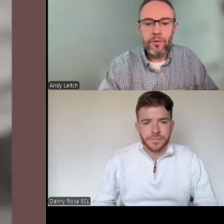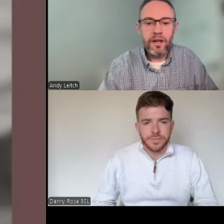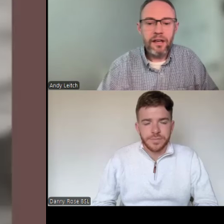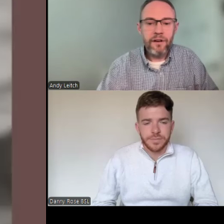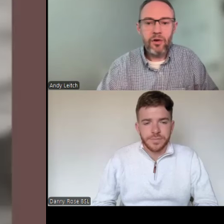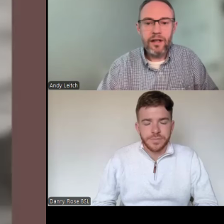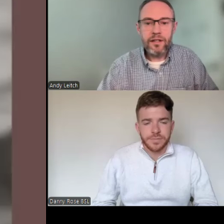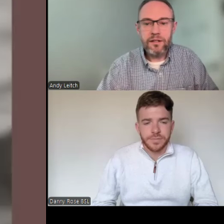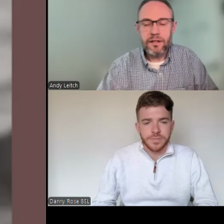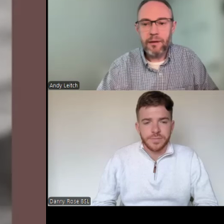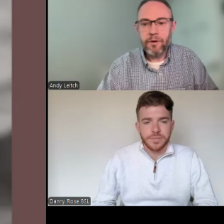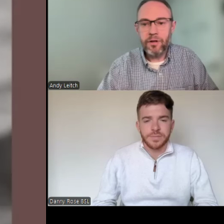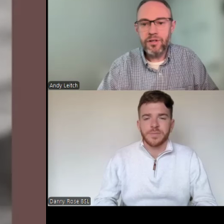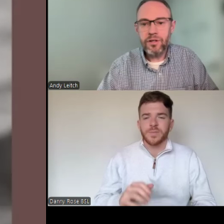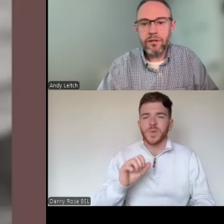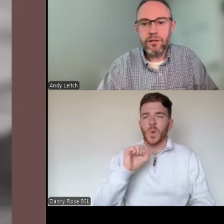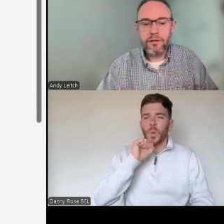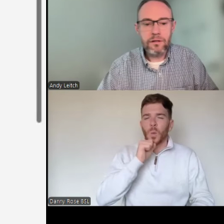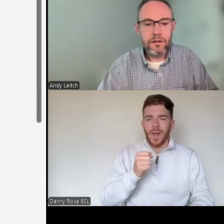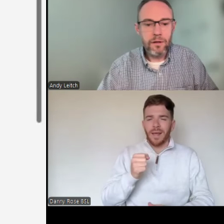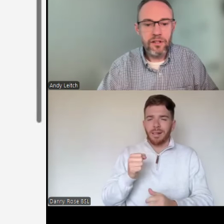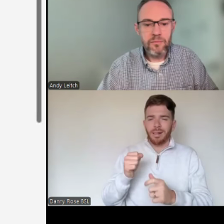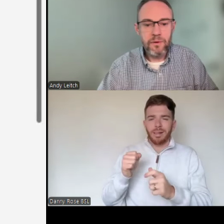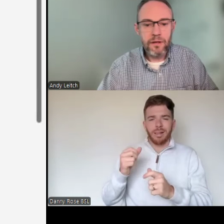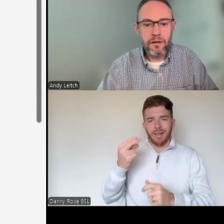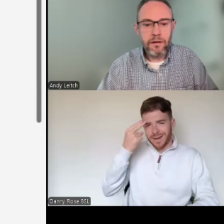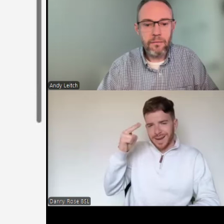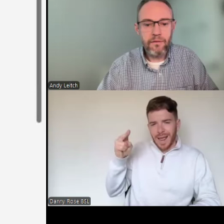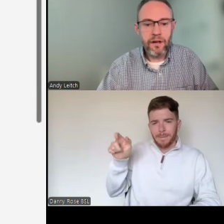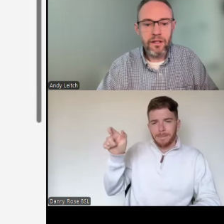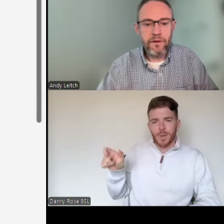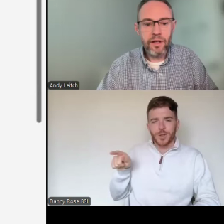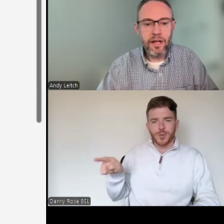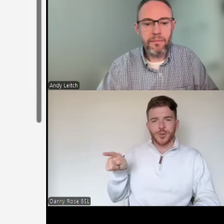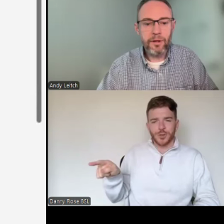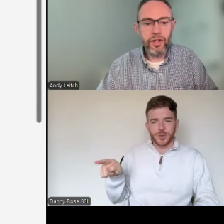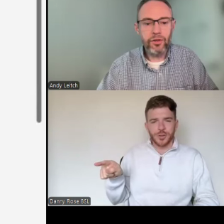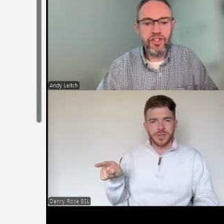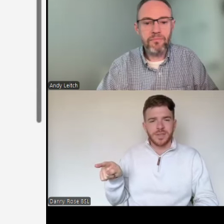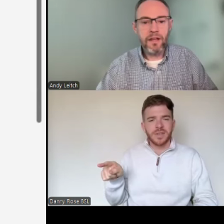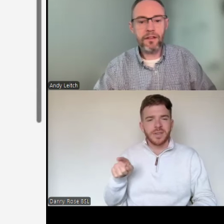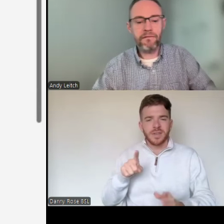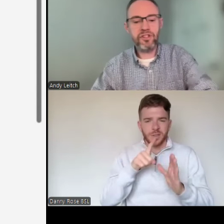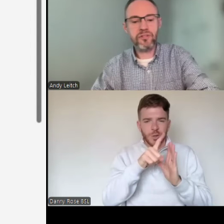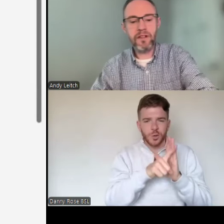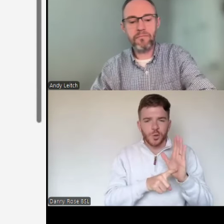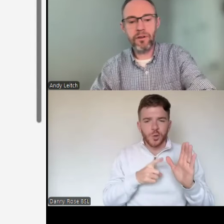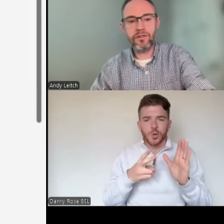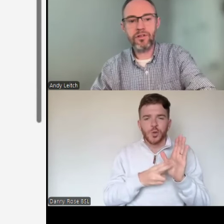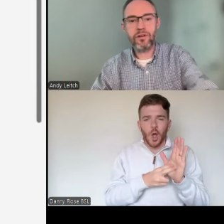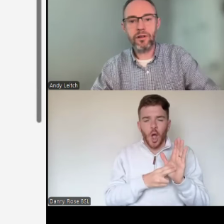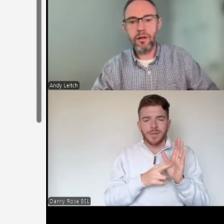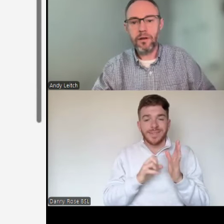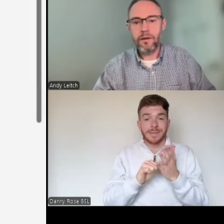We're going to give a credit to that person. This has been provided very kindly by John Smith, the Smith brothers.